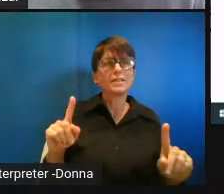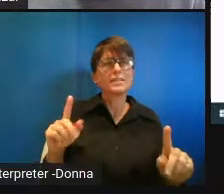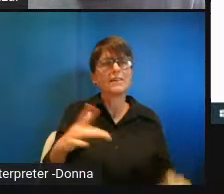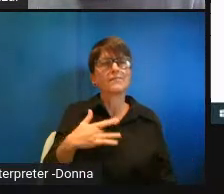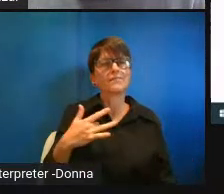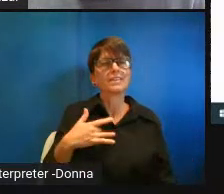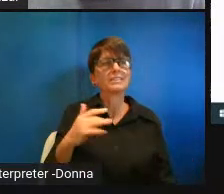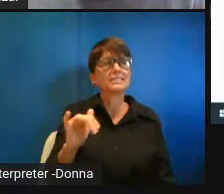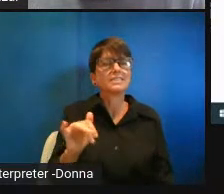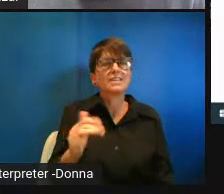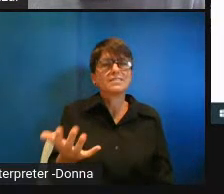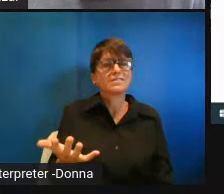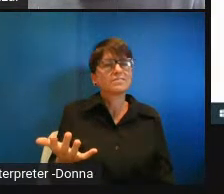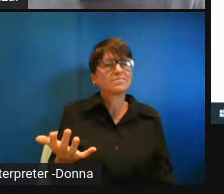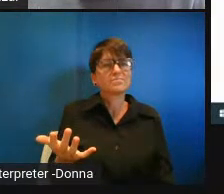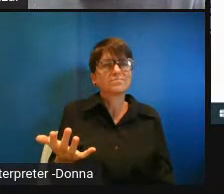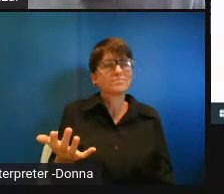It means this has been created a long time ago and to me